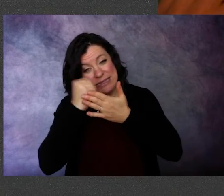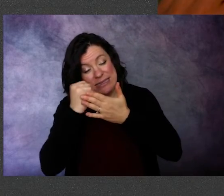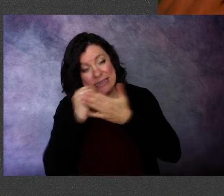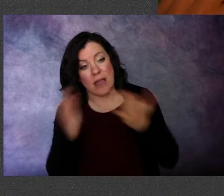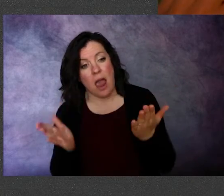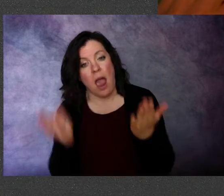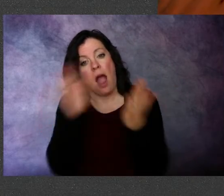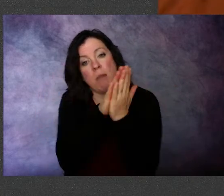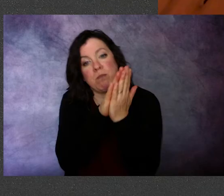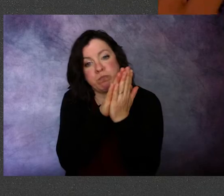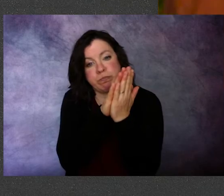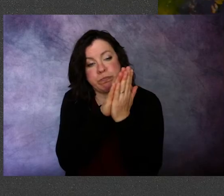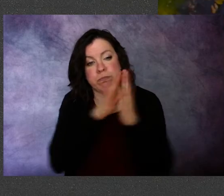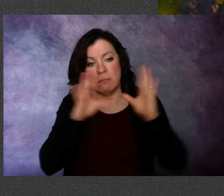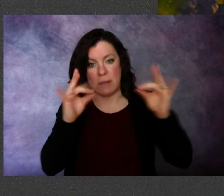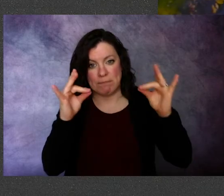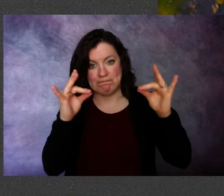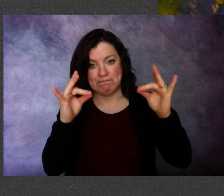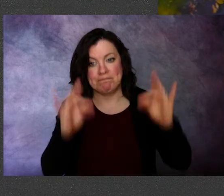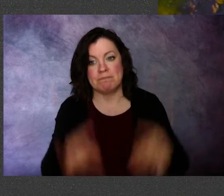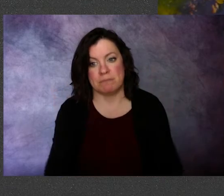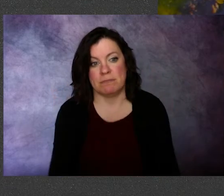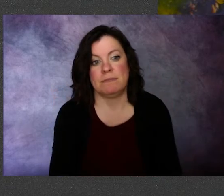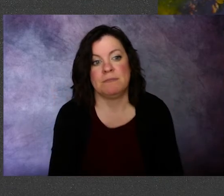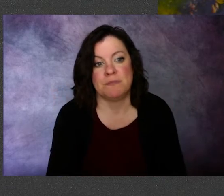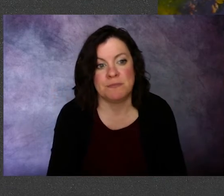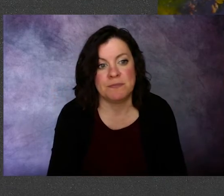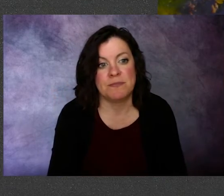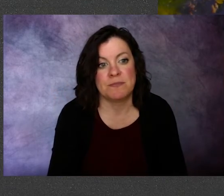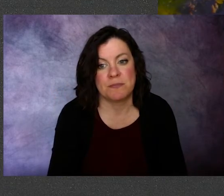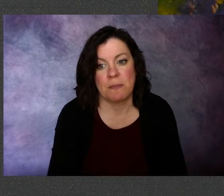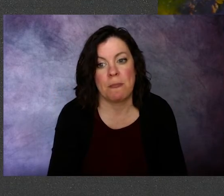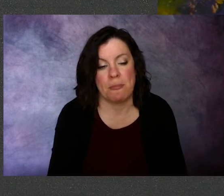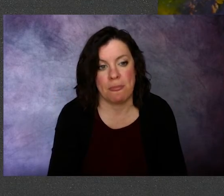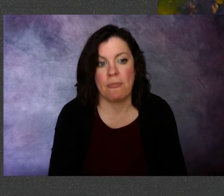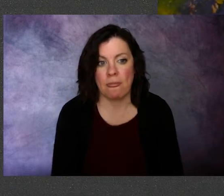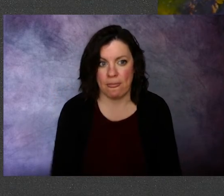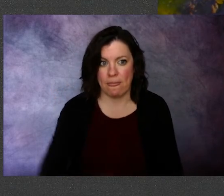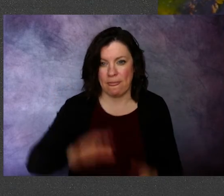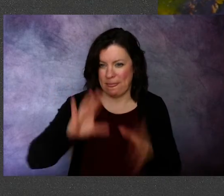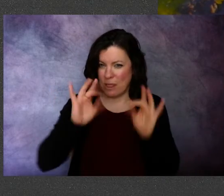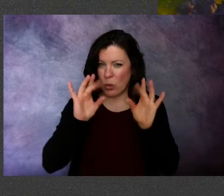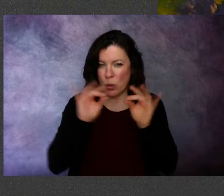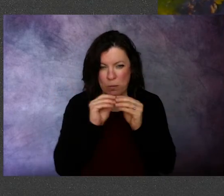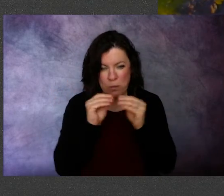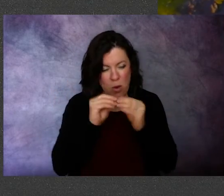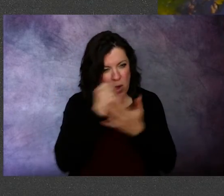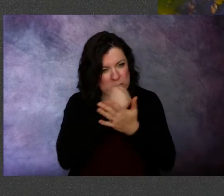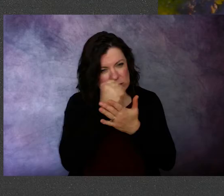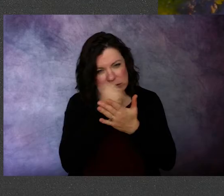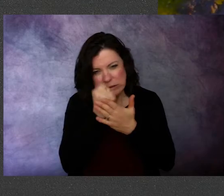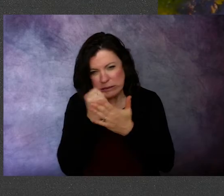Adding some on top of my triangles. Whoop, this one moved. That's okay, I can put it back into place,